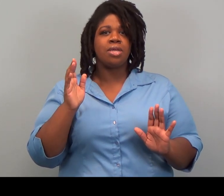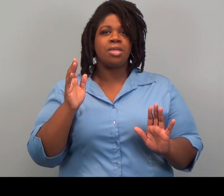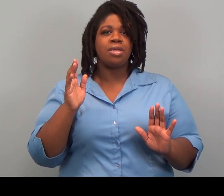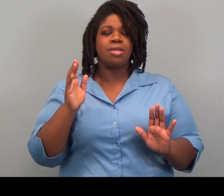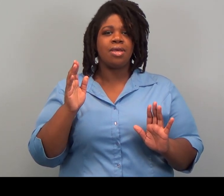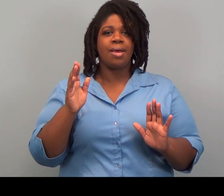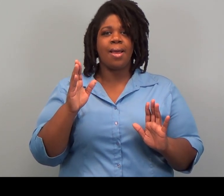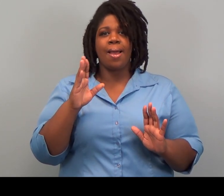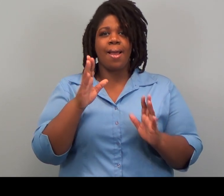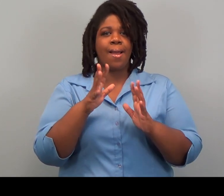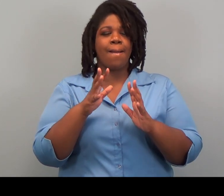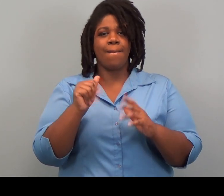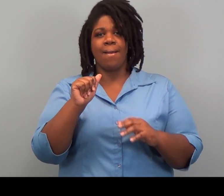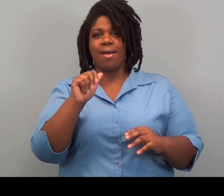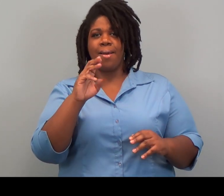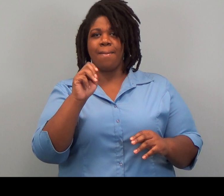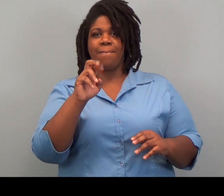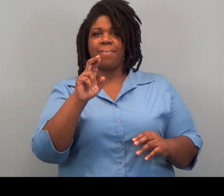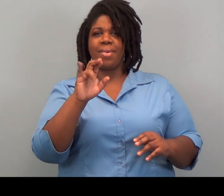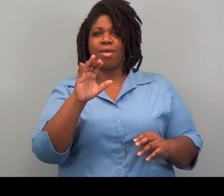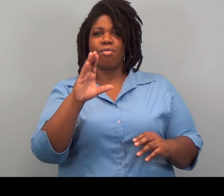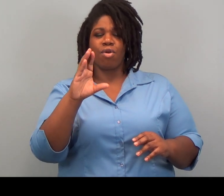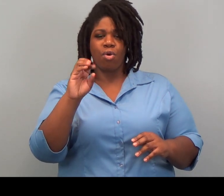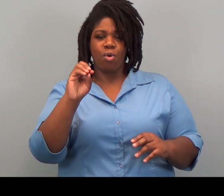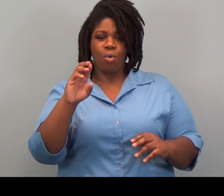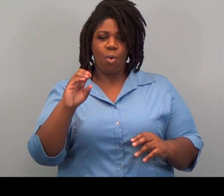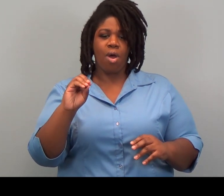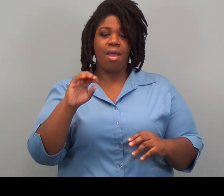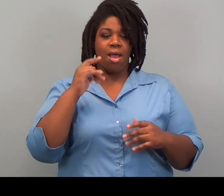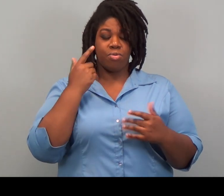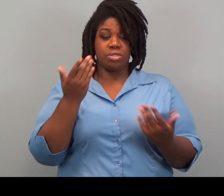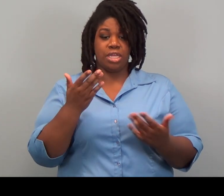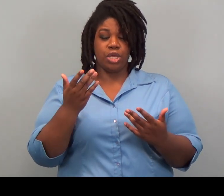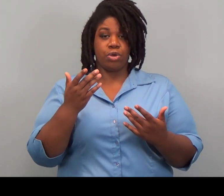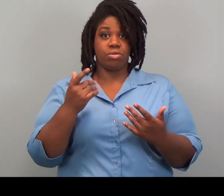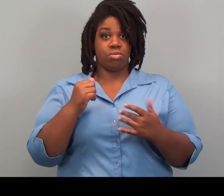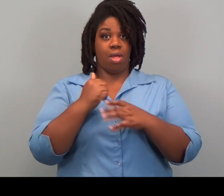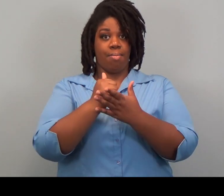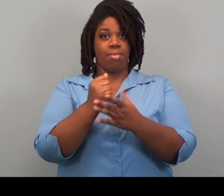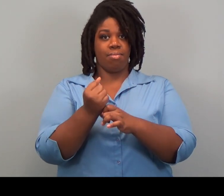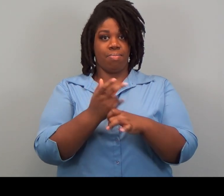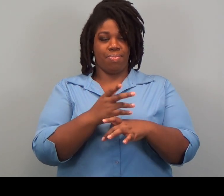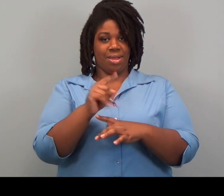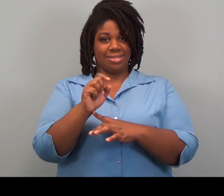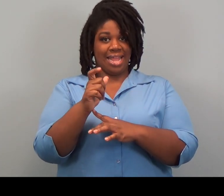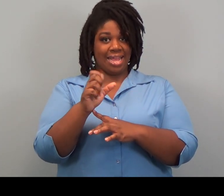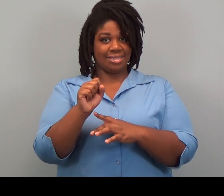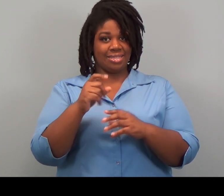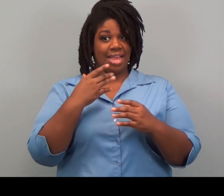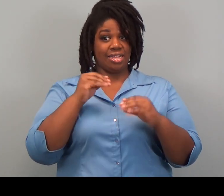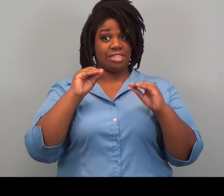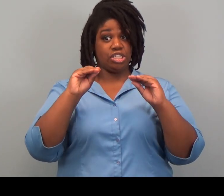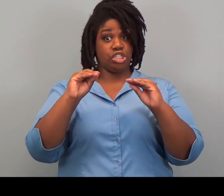I was stationed here at Community Action Duluth to prepare taxes and do financial literacy education